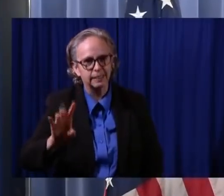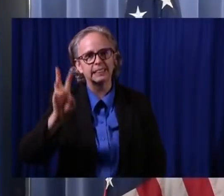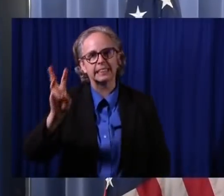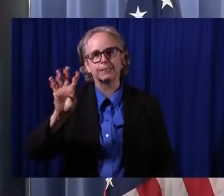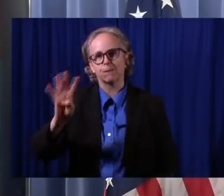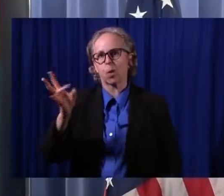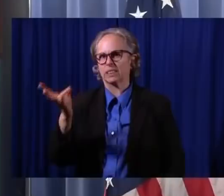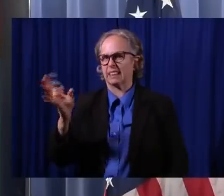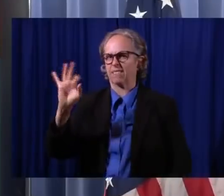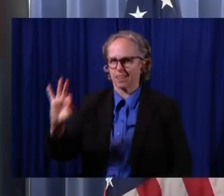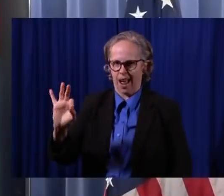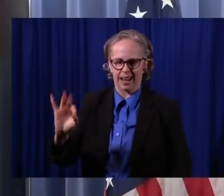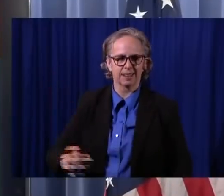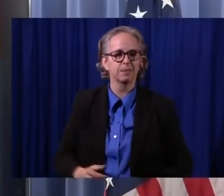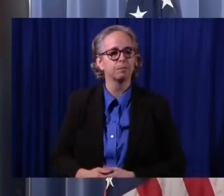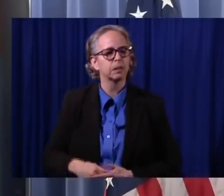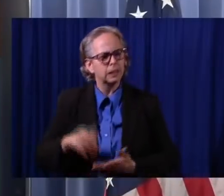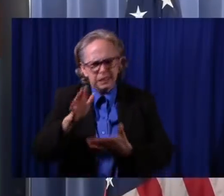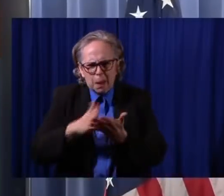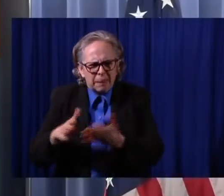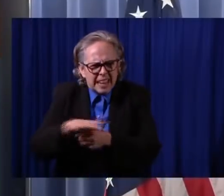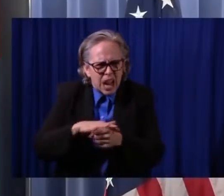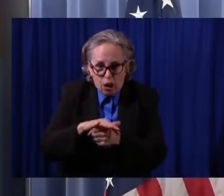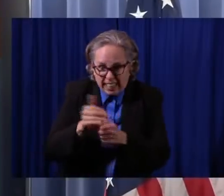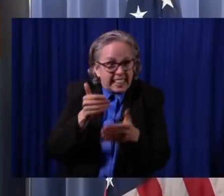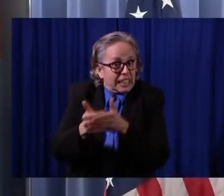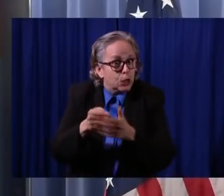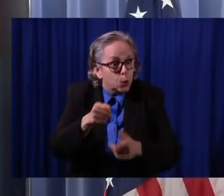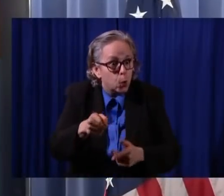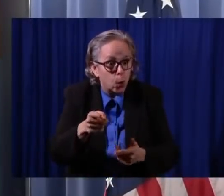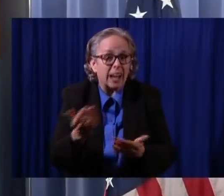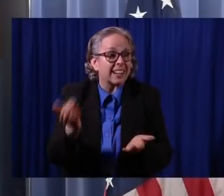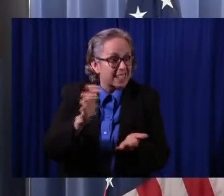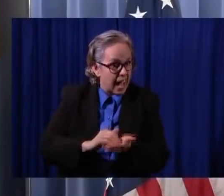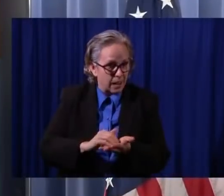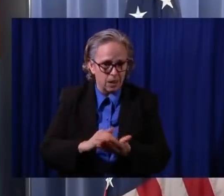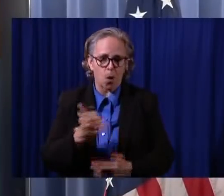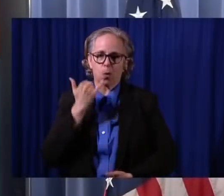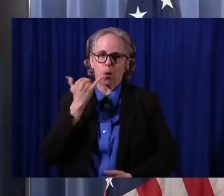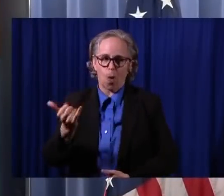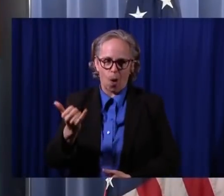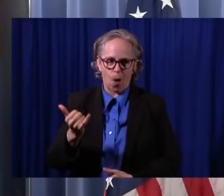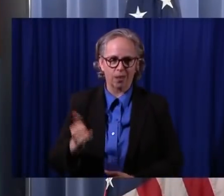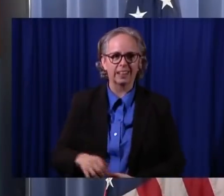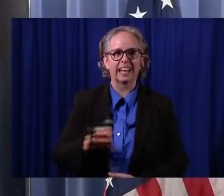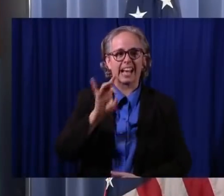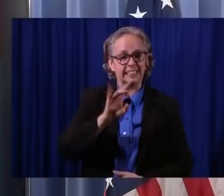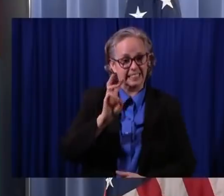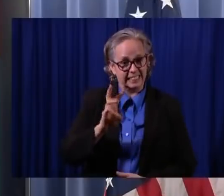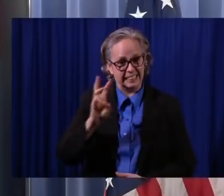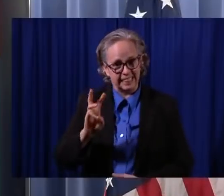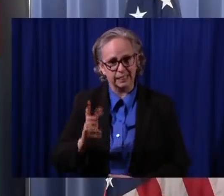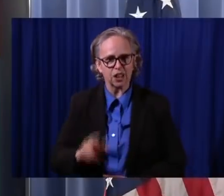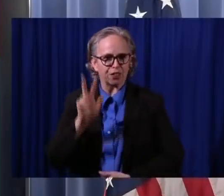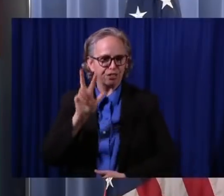EDUCATION IS SPONSORING THE OHIO SUMMER FOOD SERVICE PROGRAM WHERE KIDS EAT FREE. CHILDREN UNDER 18 RECEIVE FREE